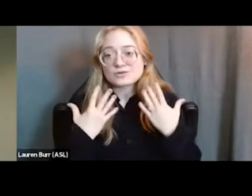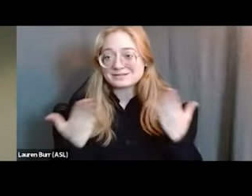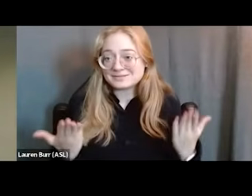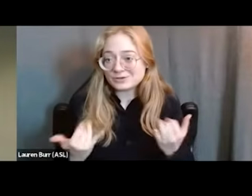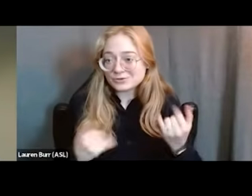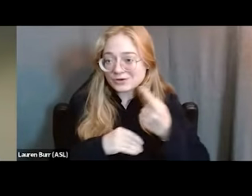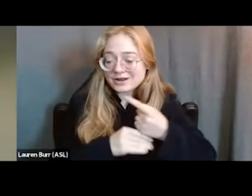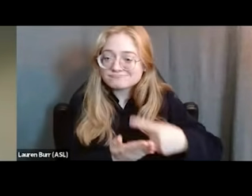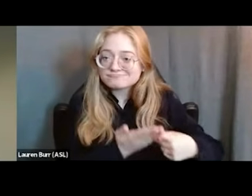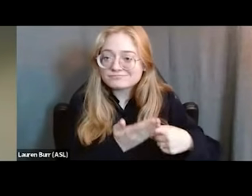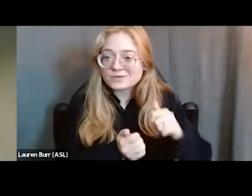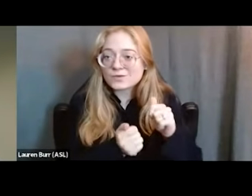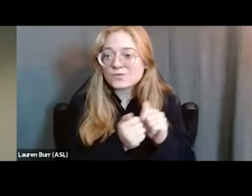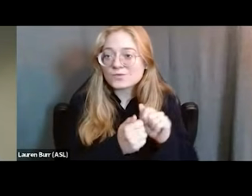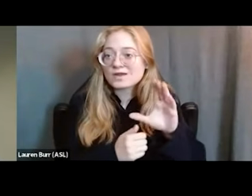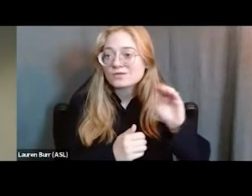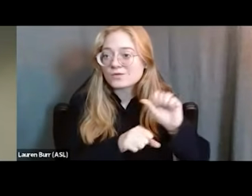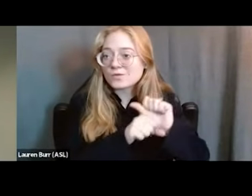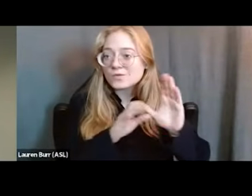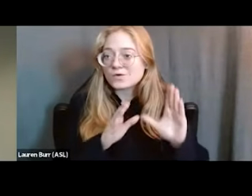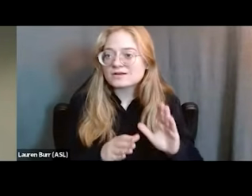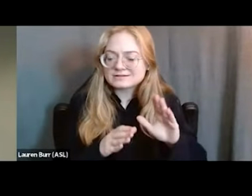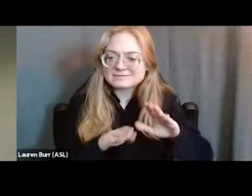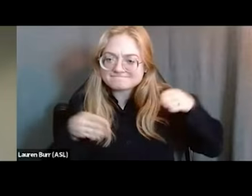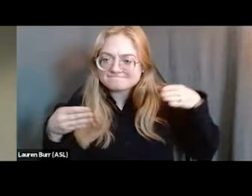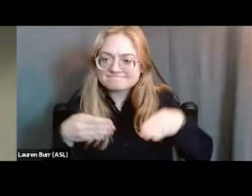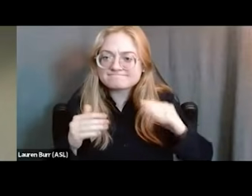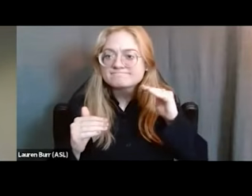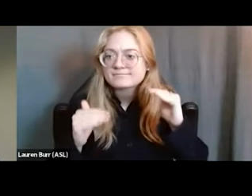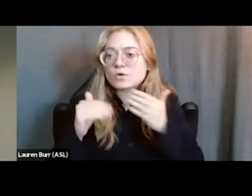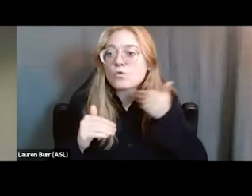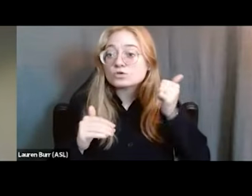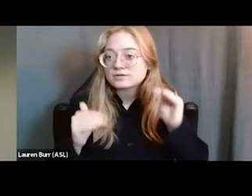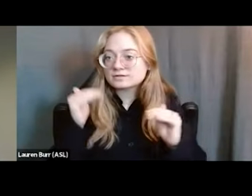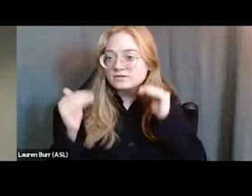about the needs of older adults experiencing homelessness. As we'll share over the next few minutes here,